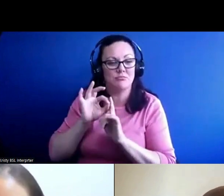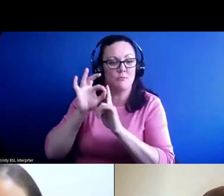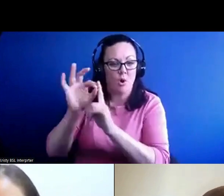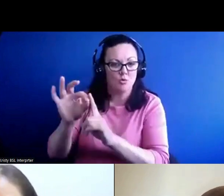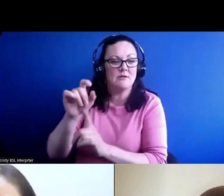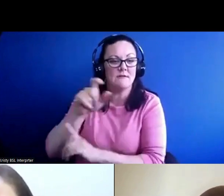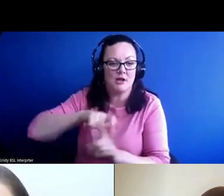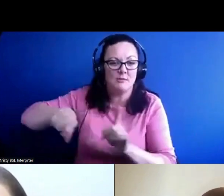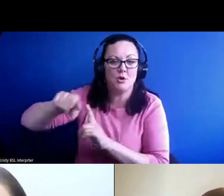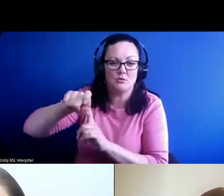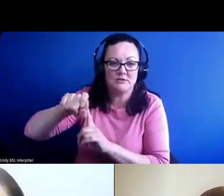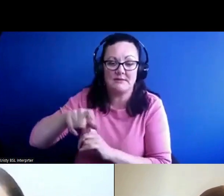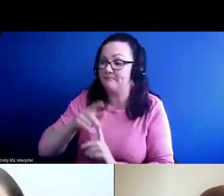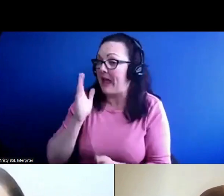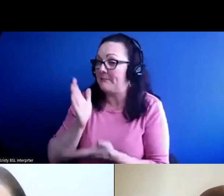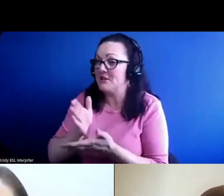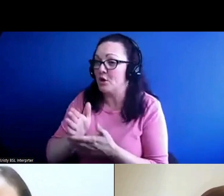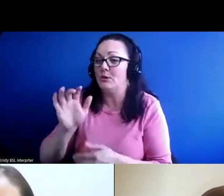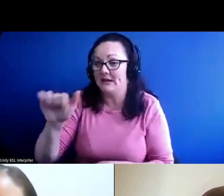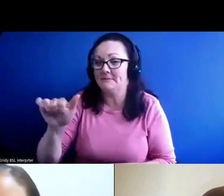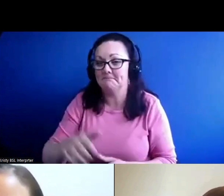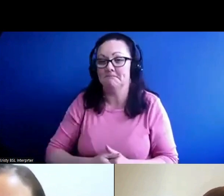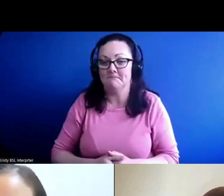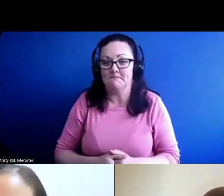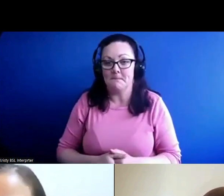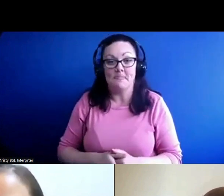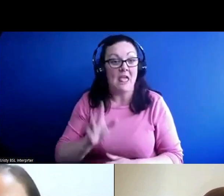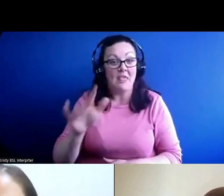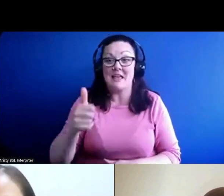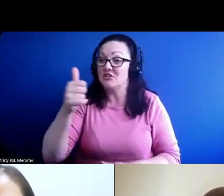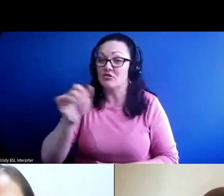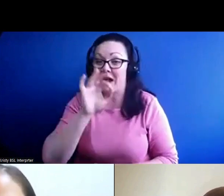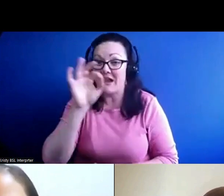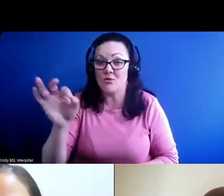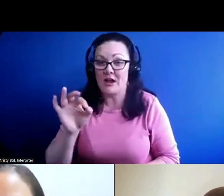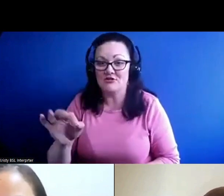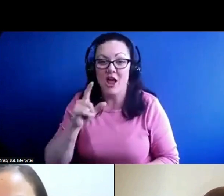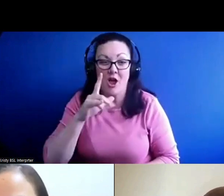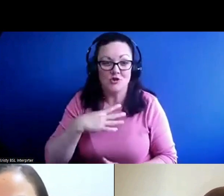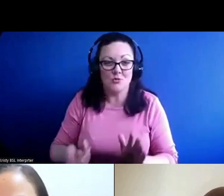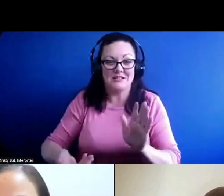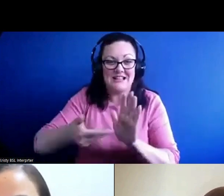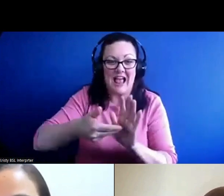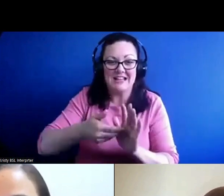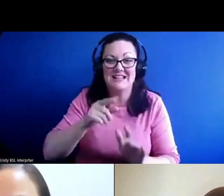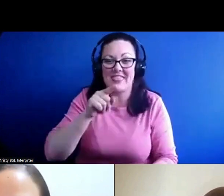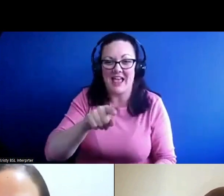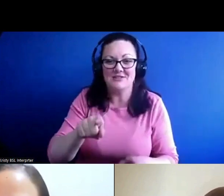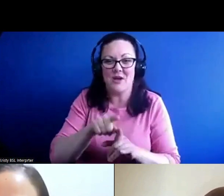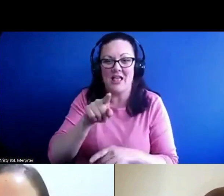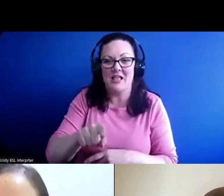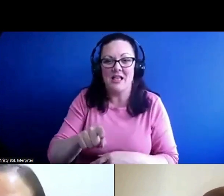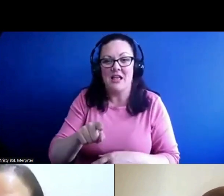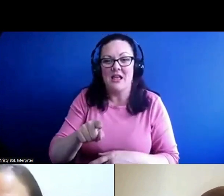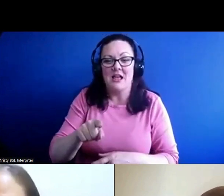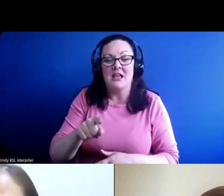: Absolutely, absolutely. That's a great question I just want to add to that John too, even our process of